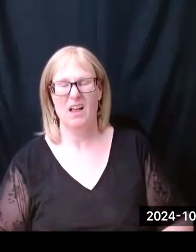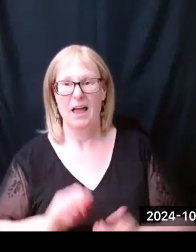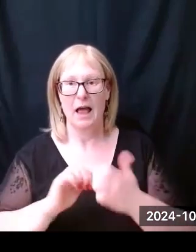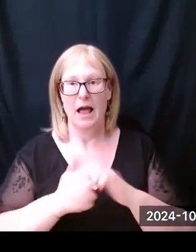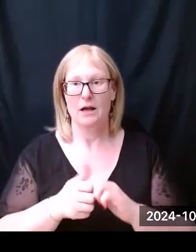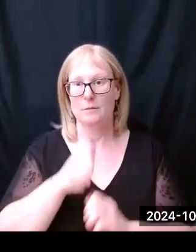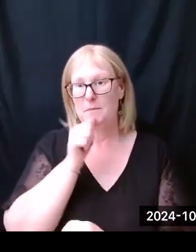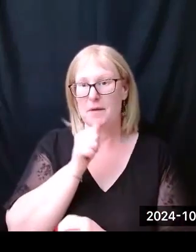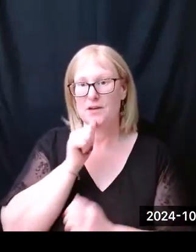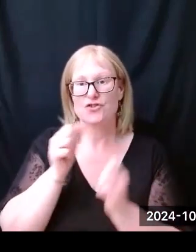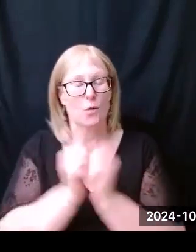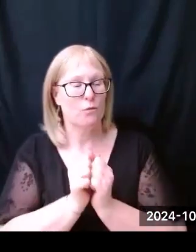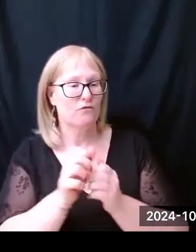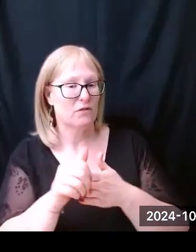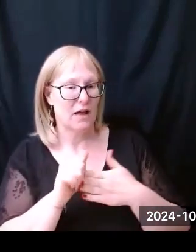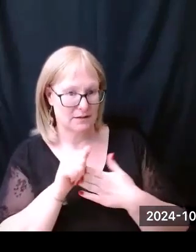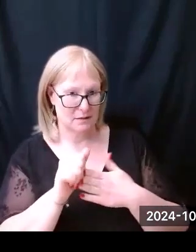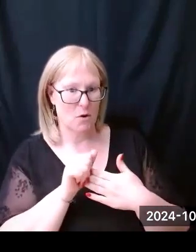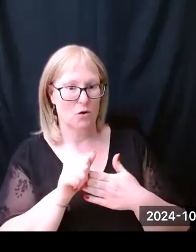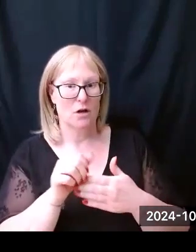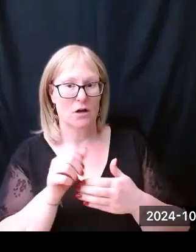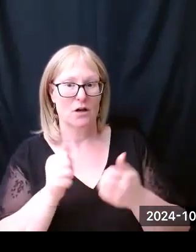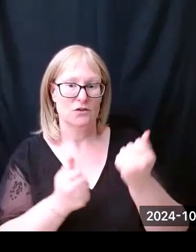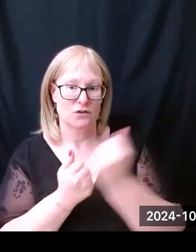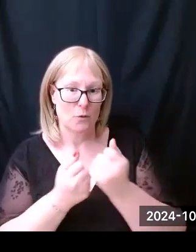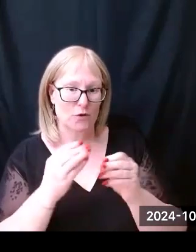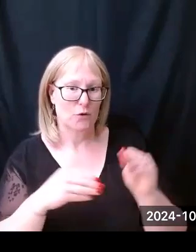flexible and support those maybe more challenging teenagers?